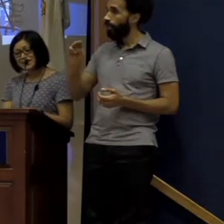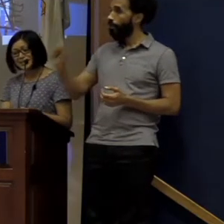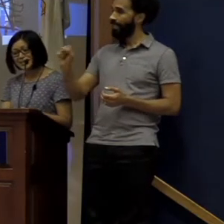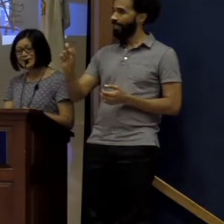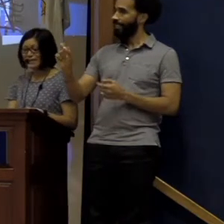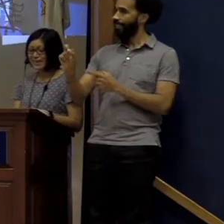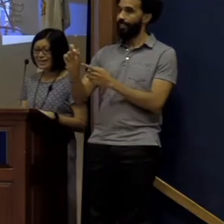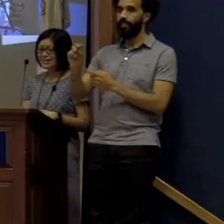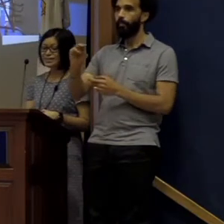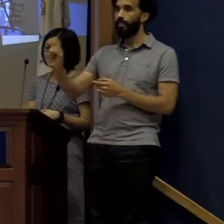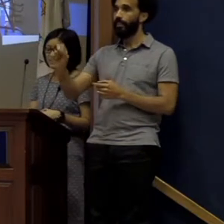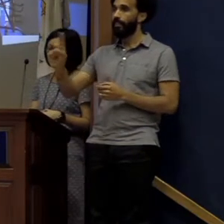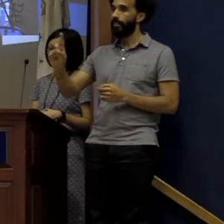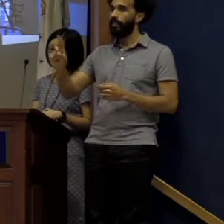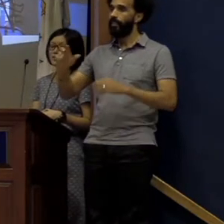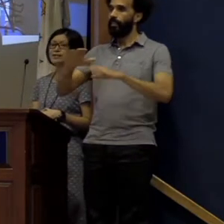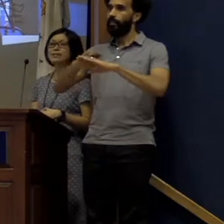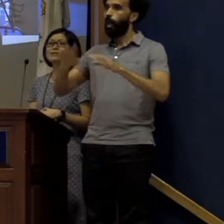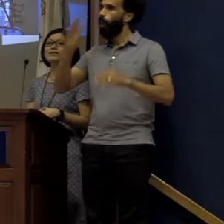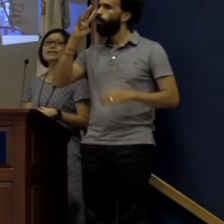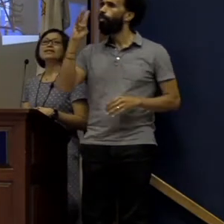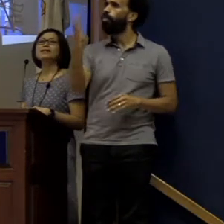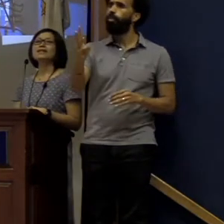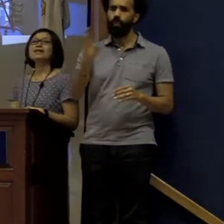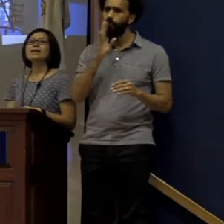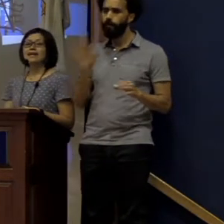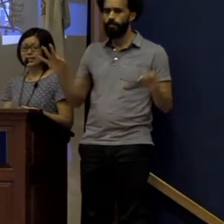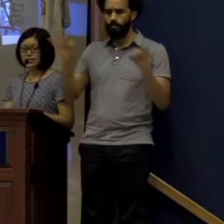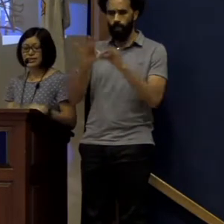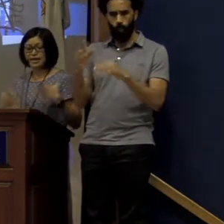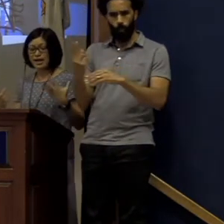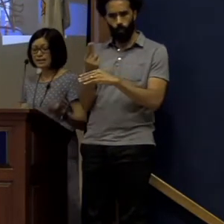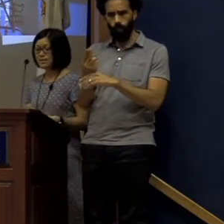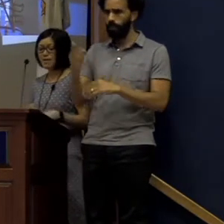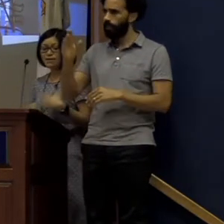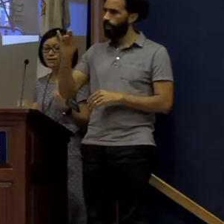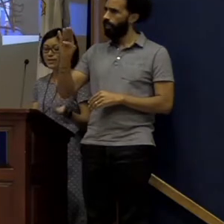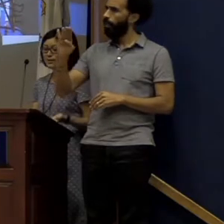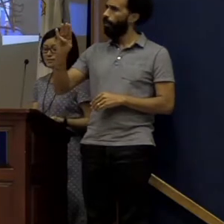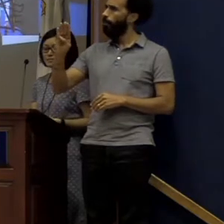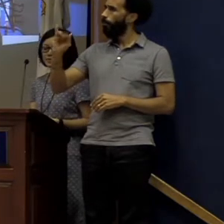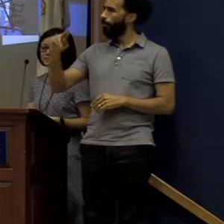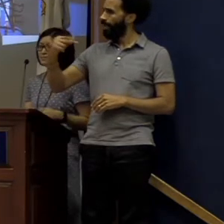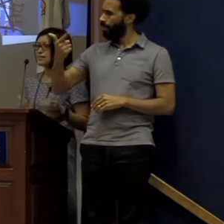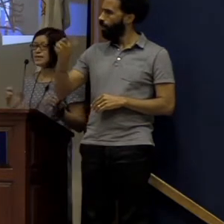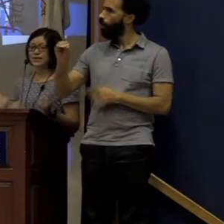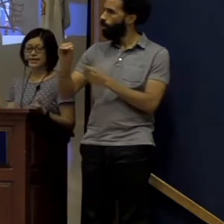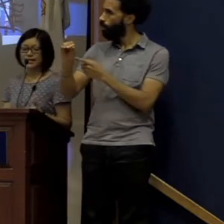don't forget, go get the bingo, go get the bingo thing and She said and I the paw our keys and pops up they go and get it